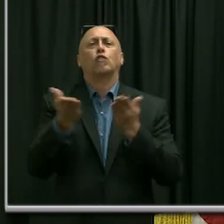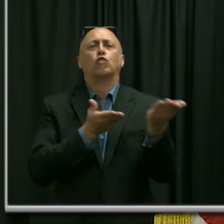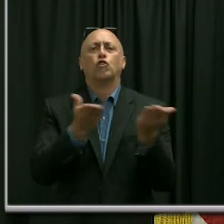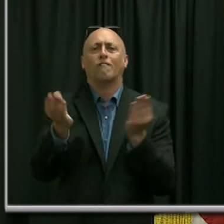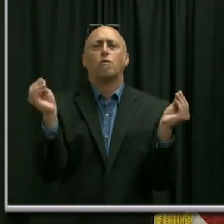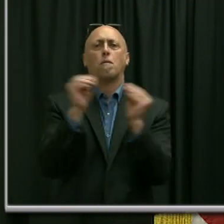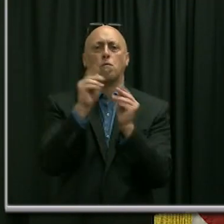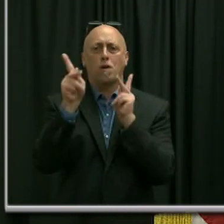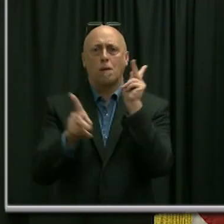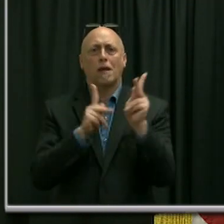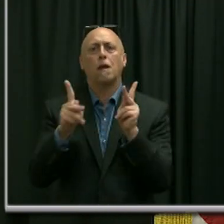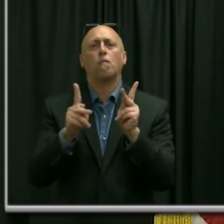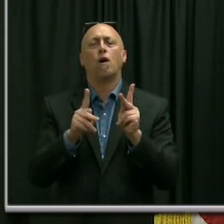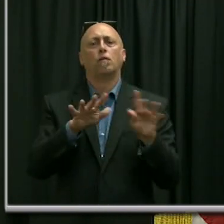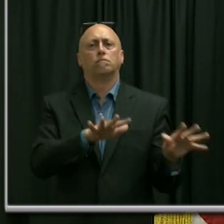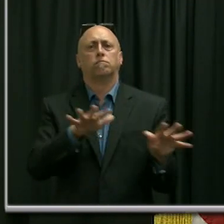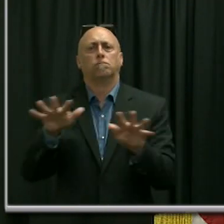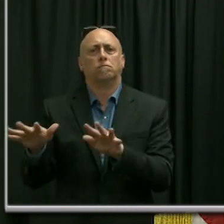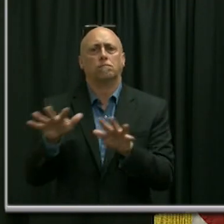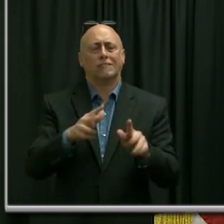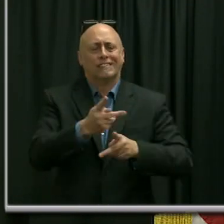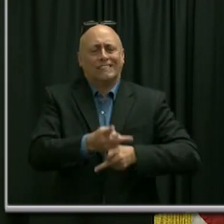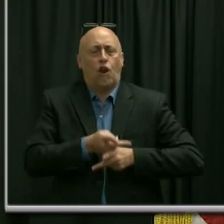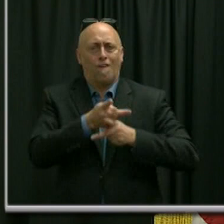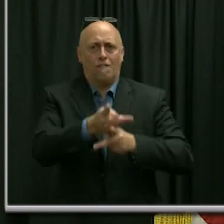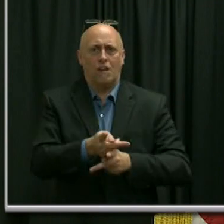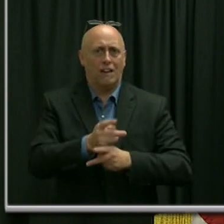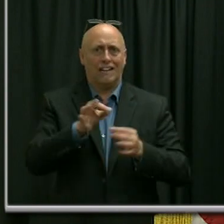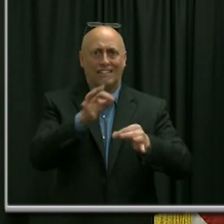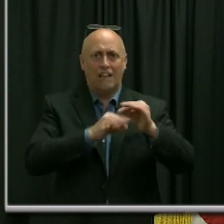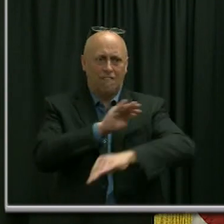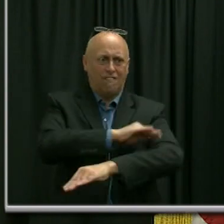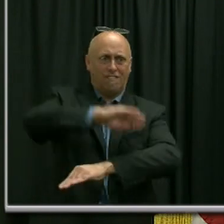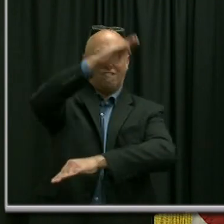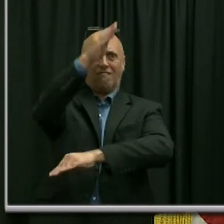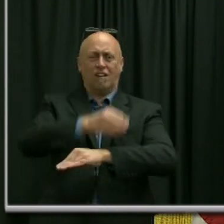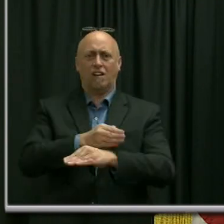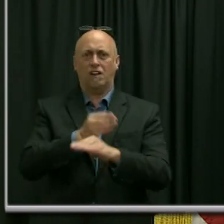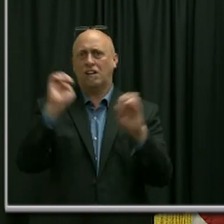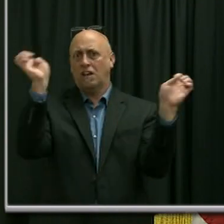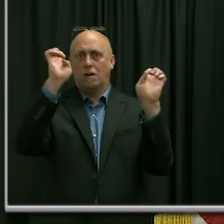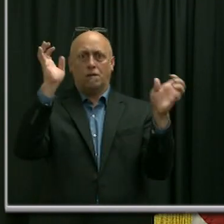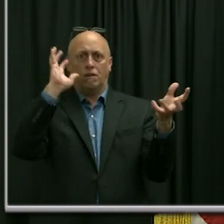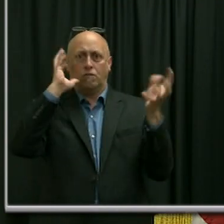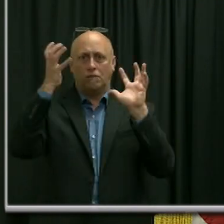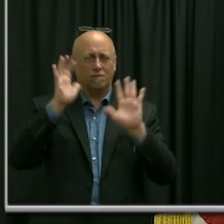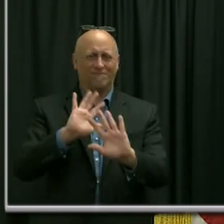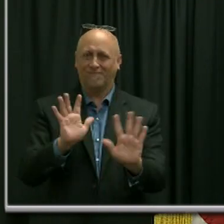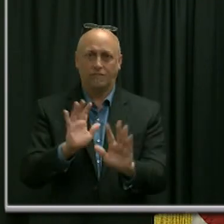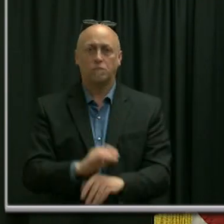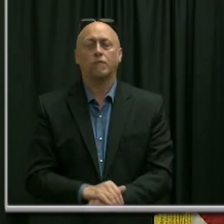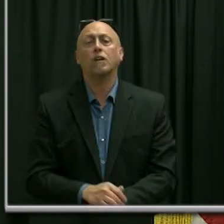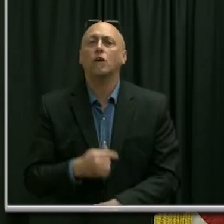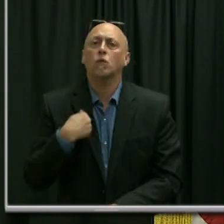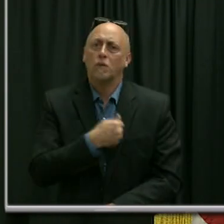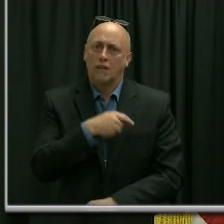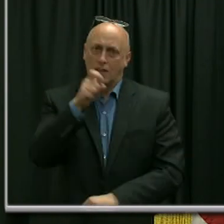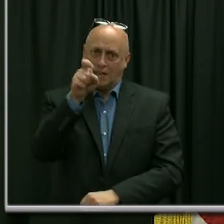OF PEOPLE WHO NEED TO BE IN HOSPITALS ALL AT THE SAME TIME.